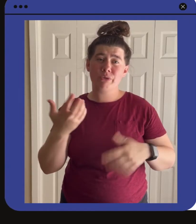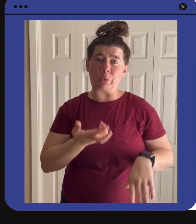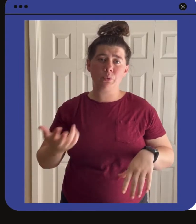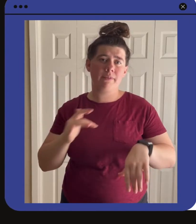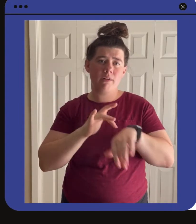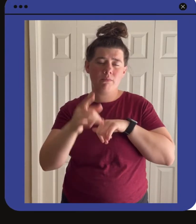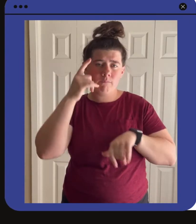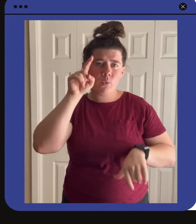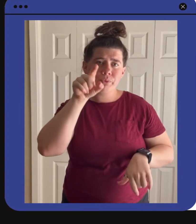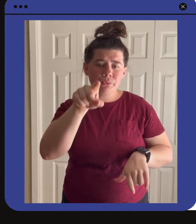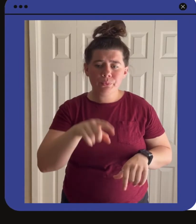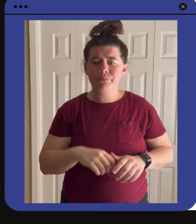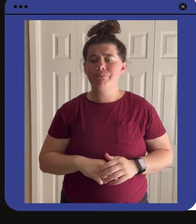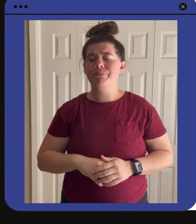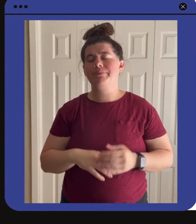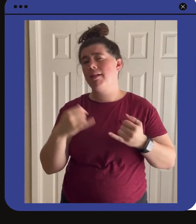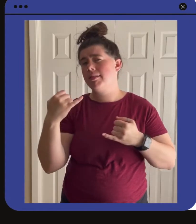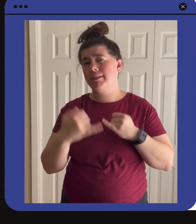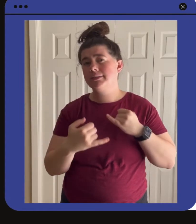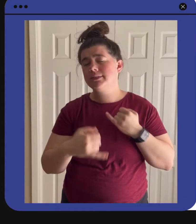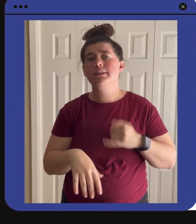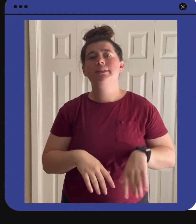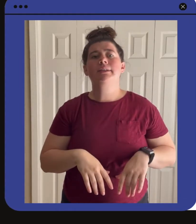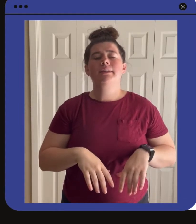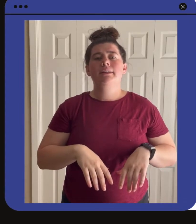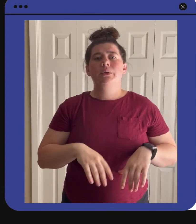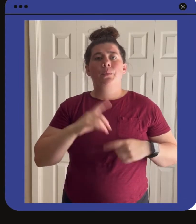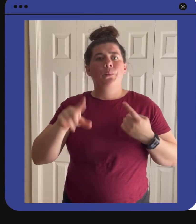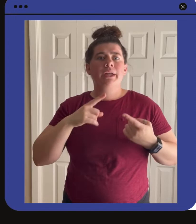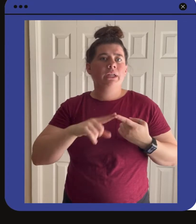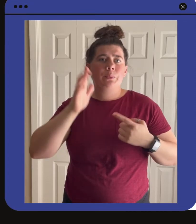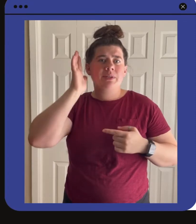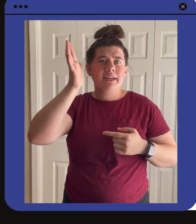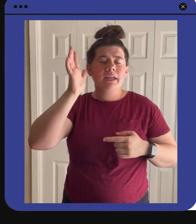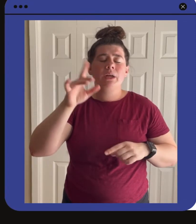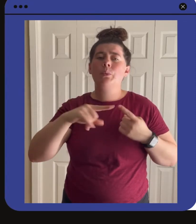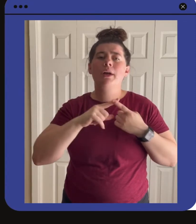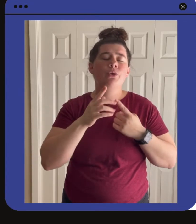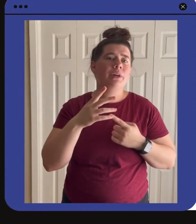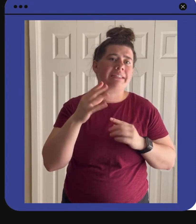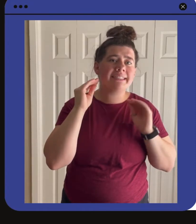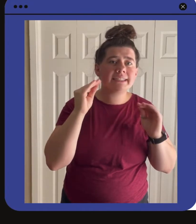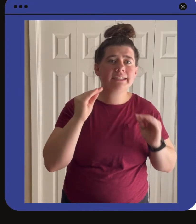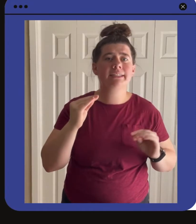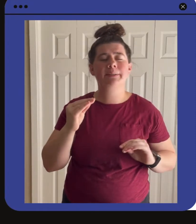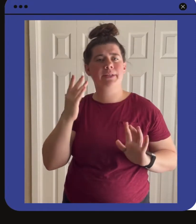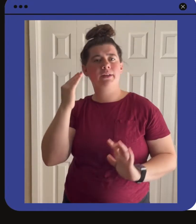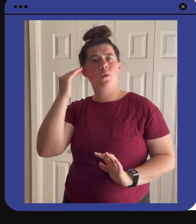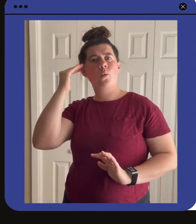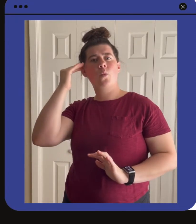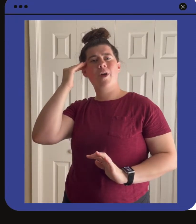There are many people and many resources available for you. Lastly when you're presenting or when you're teaching